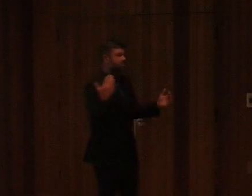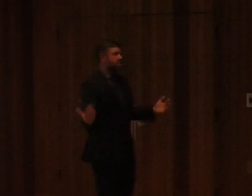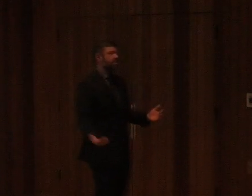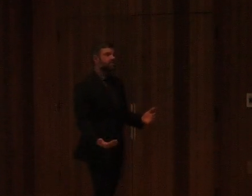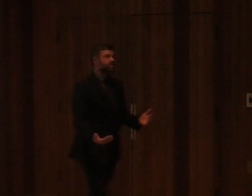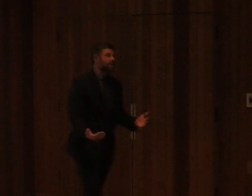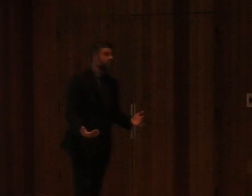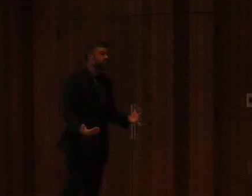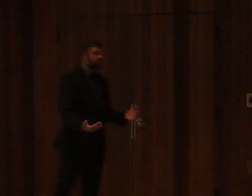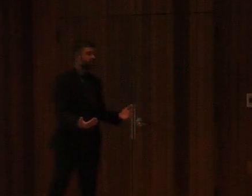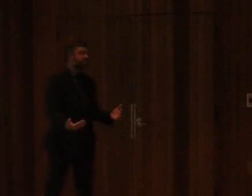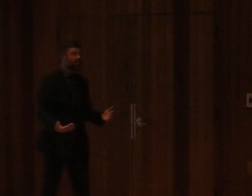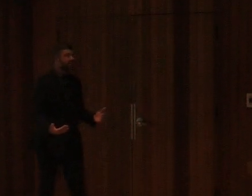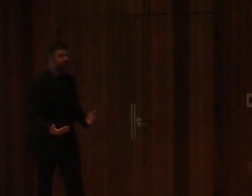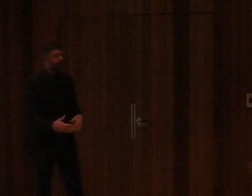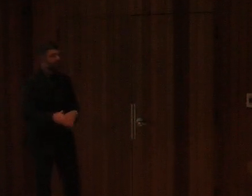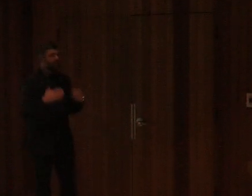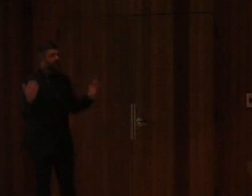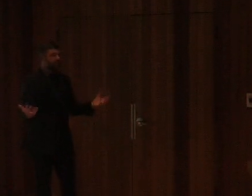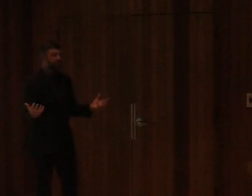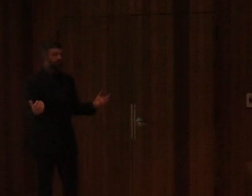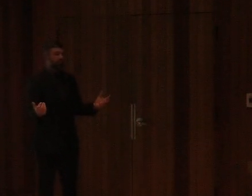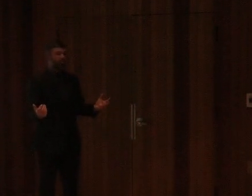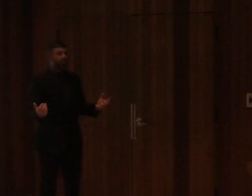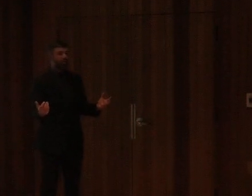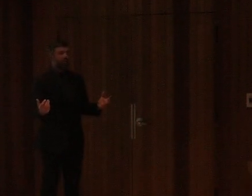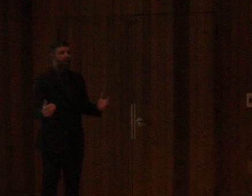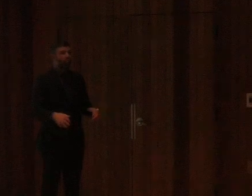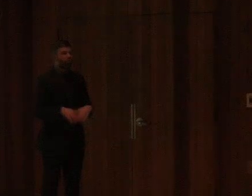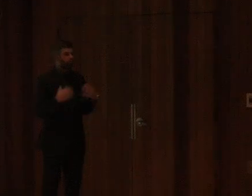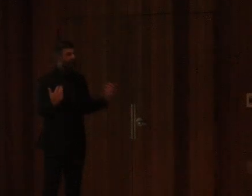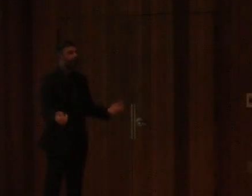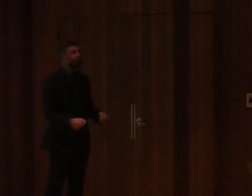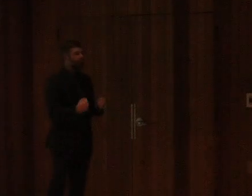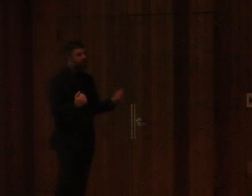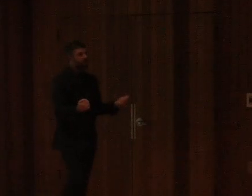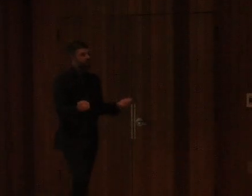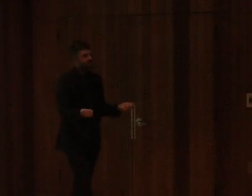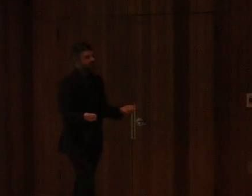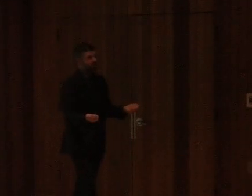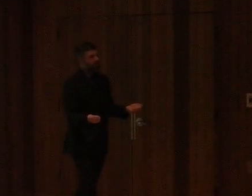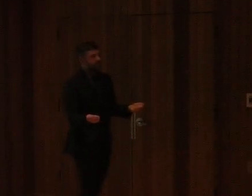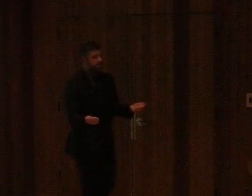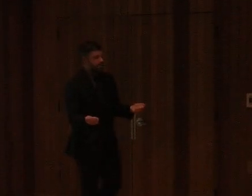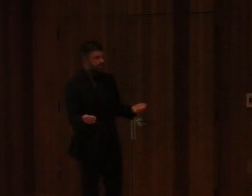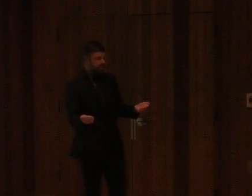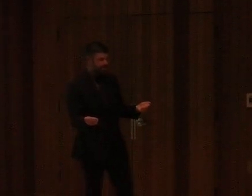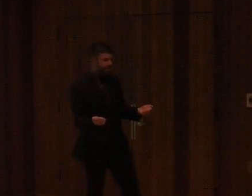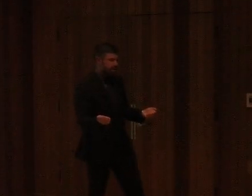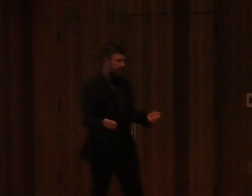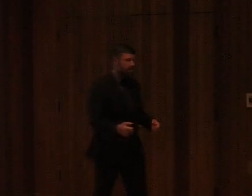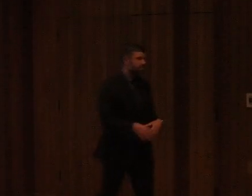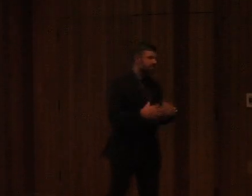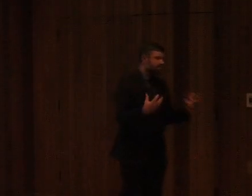depending on the time that they're in and a lot more wrought with these elements